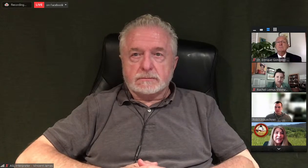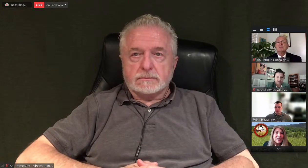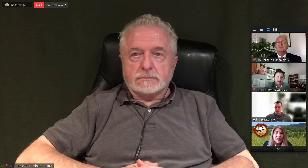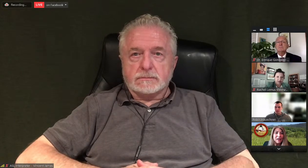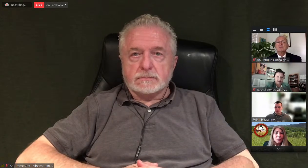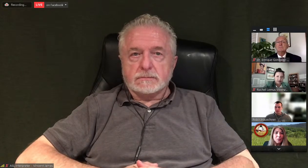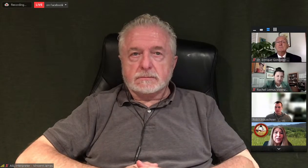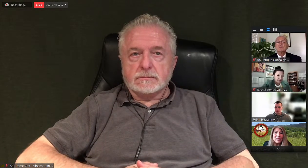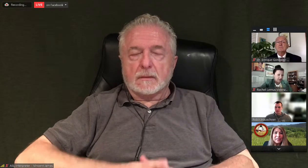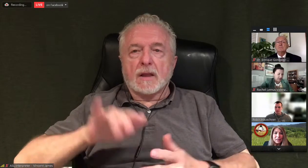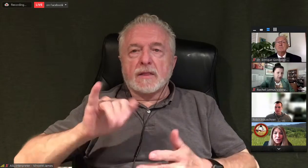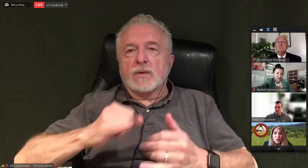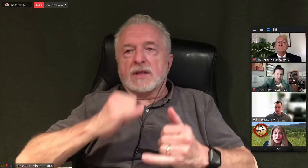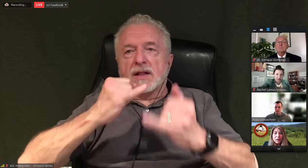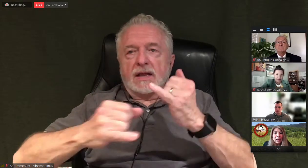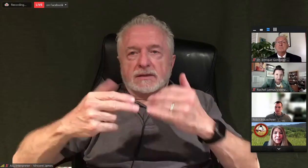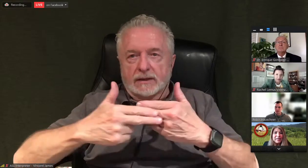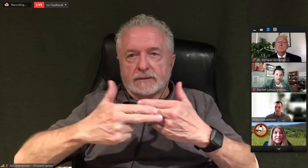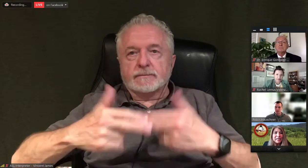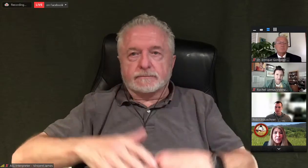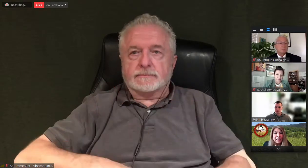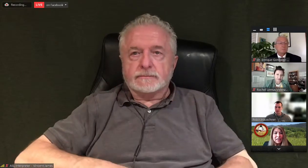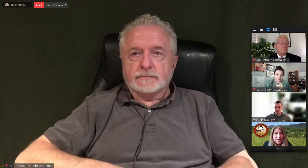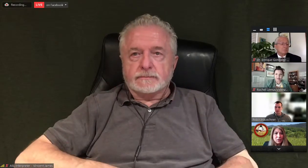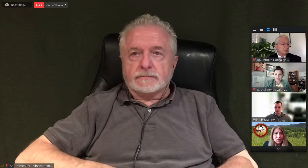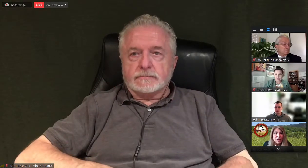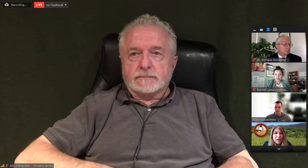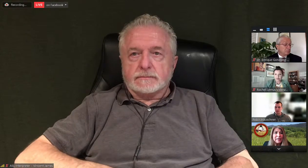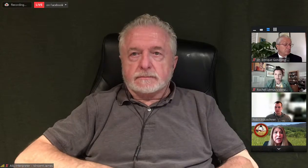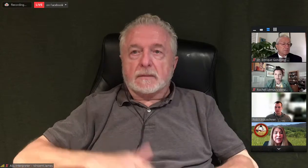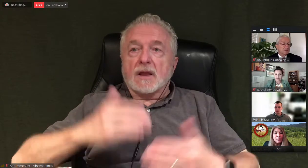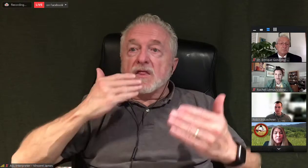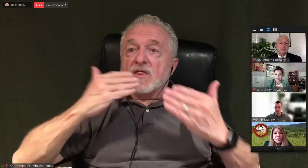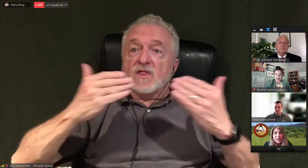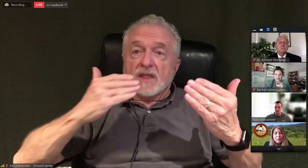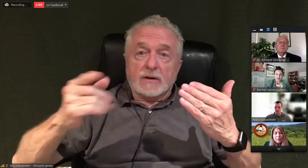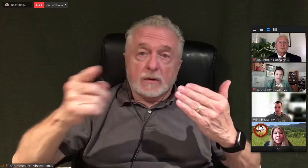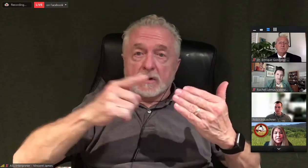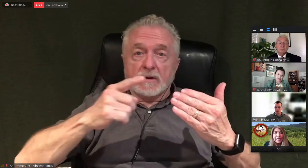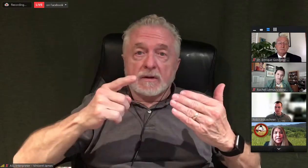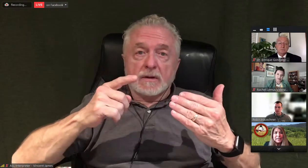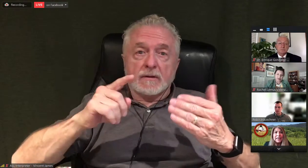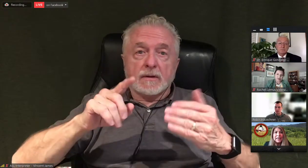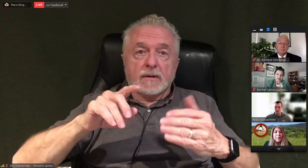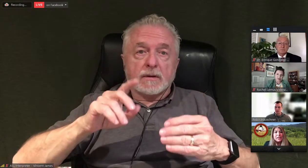That was the last. Thank you for all the panelists participated.